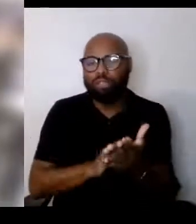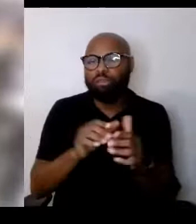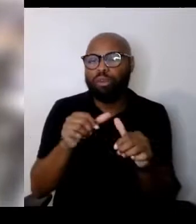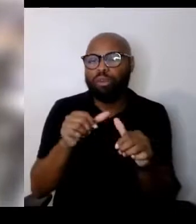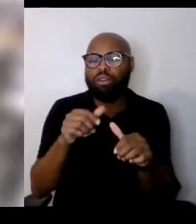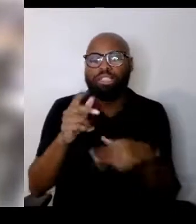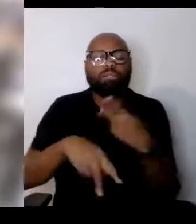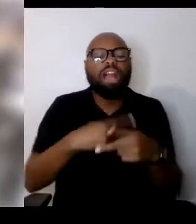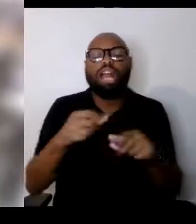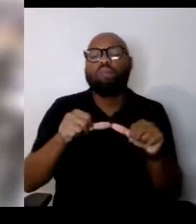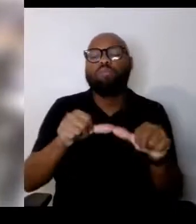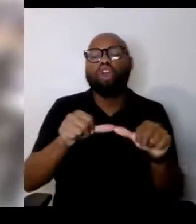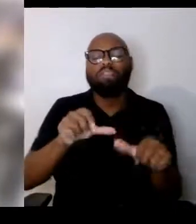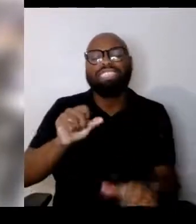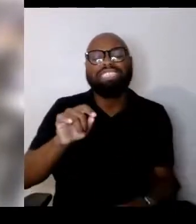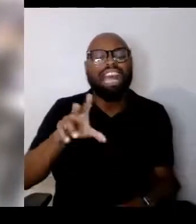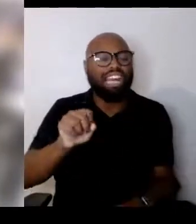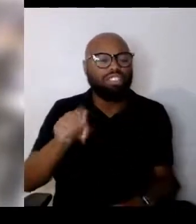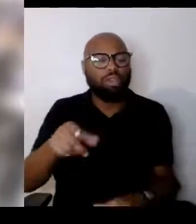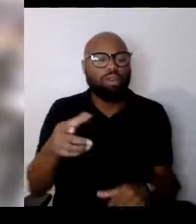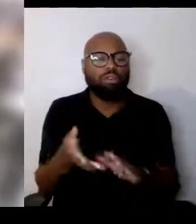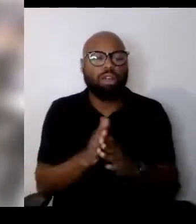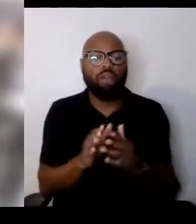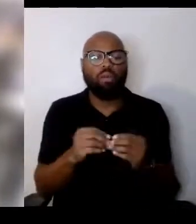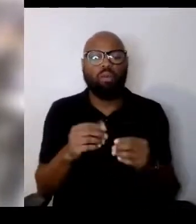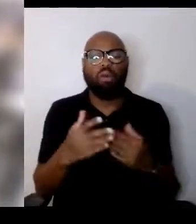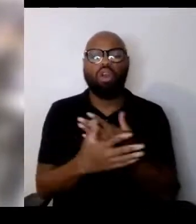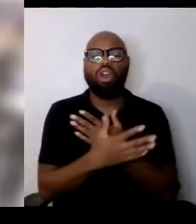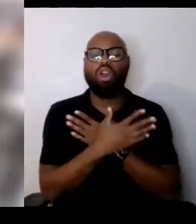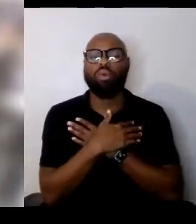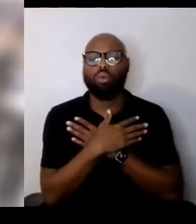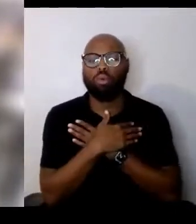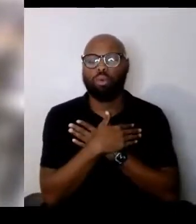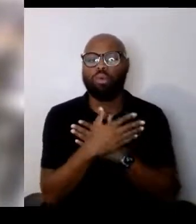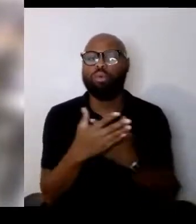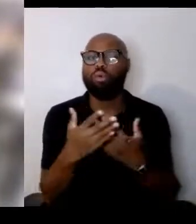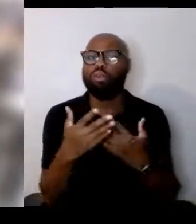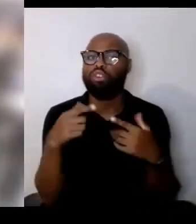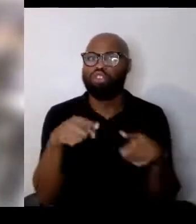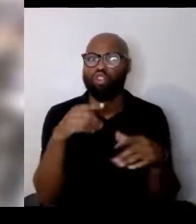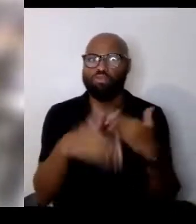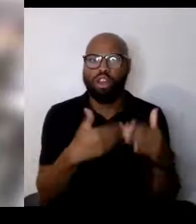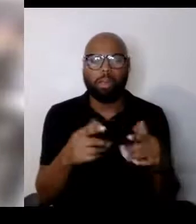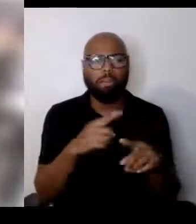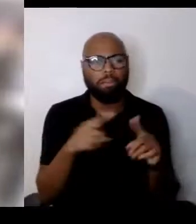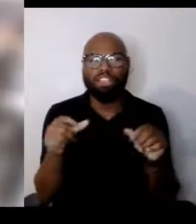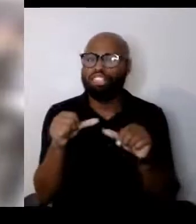throughout this process, but it's an ongoing battle. And that's a battle I happily take if it means